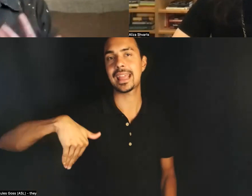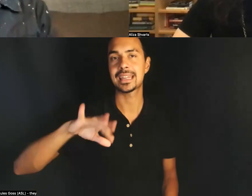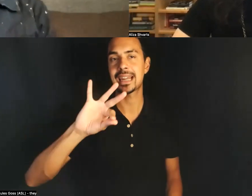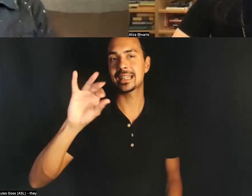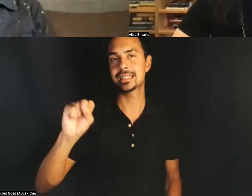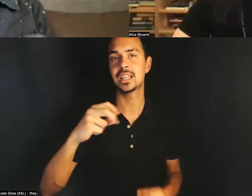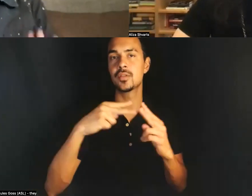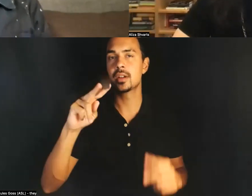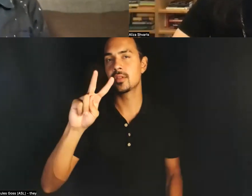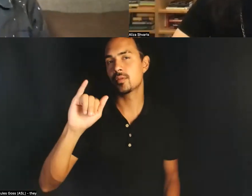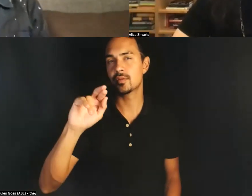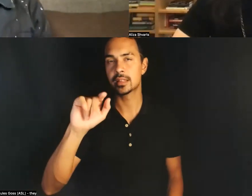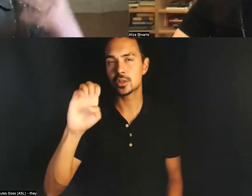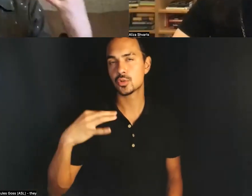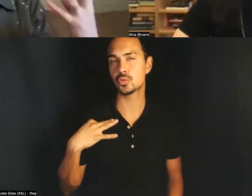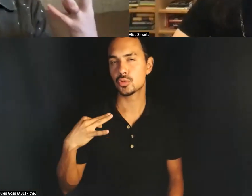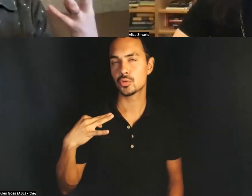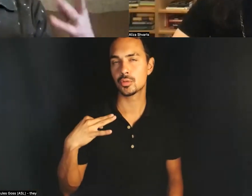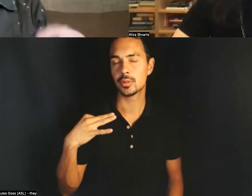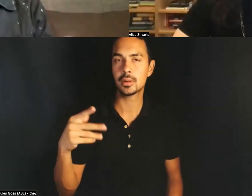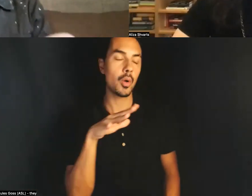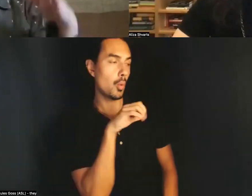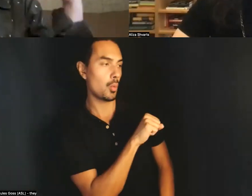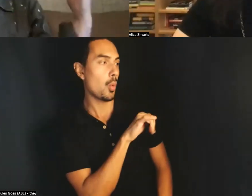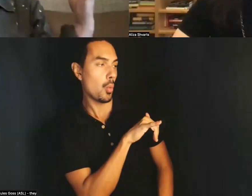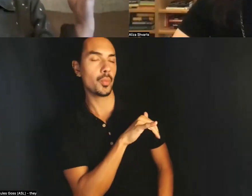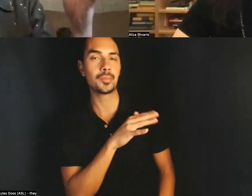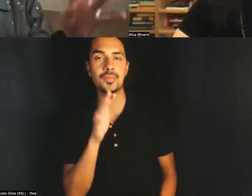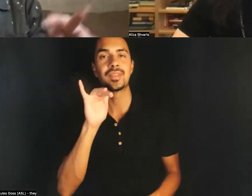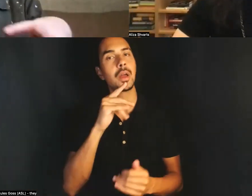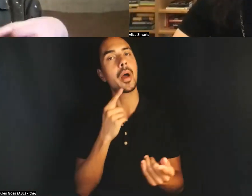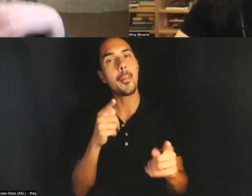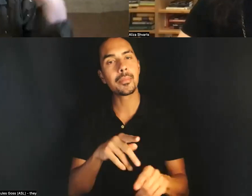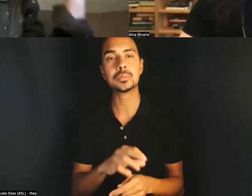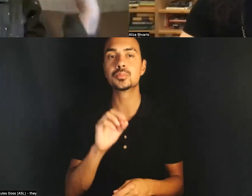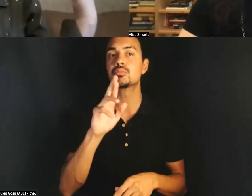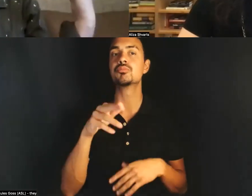the late 90s so it looks very vintage. So usually,